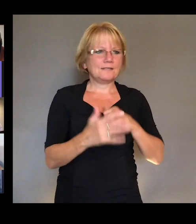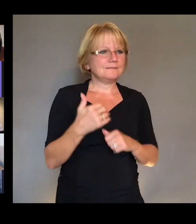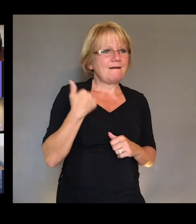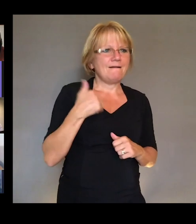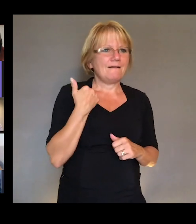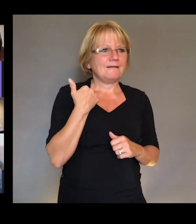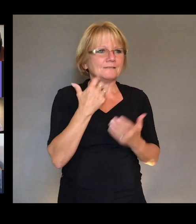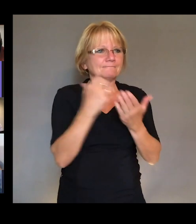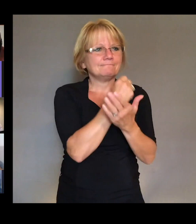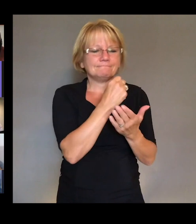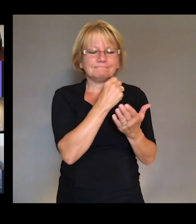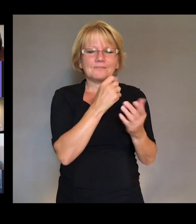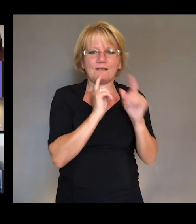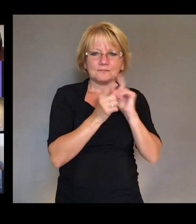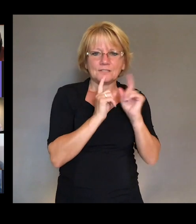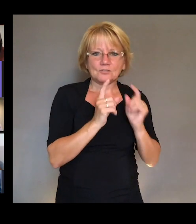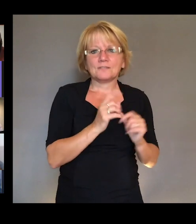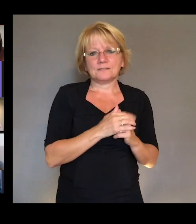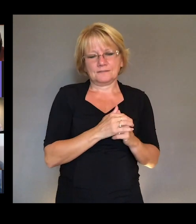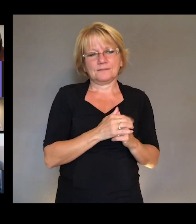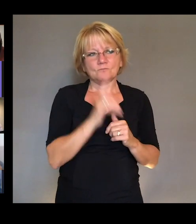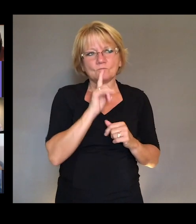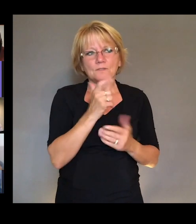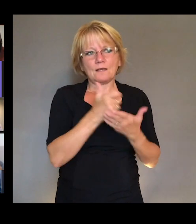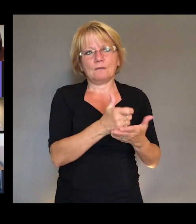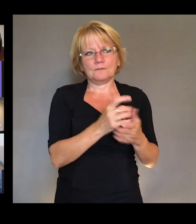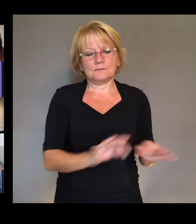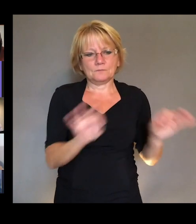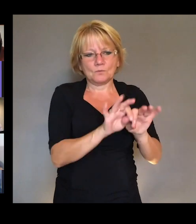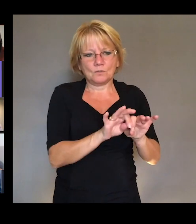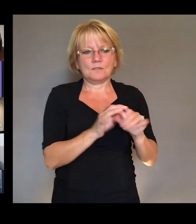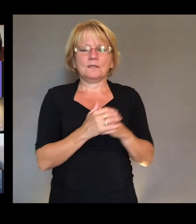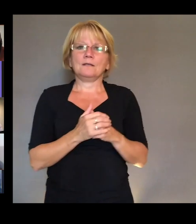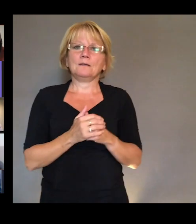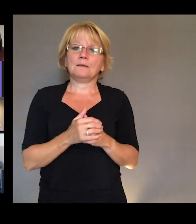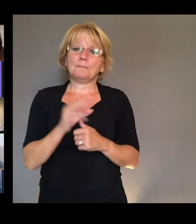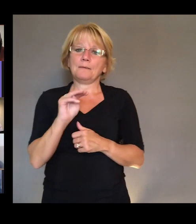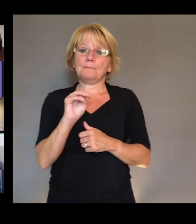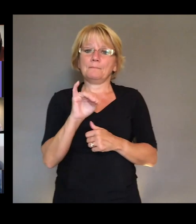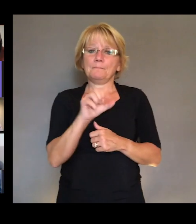it will help, but also what, you know, Missy, Amy and Sarah's spoke about